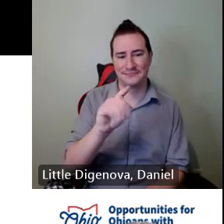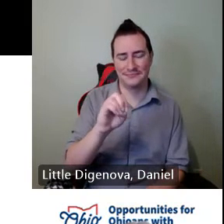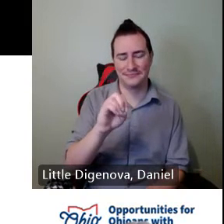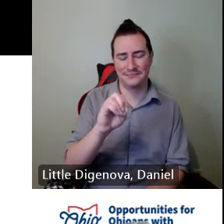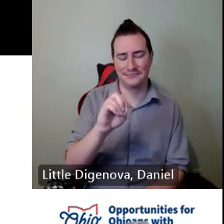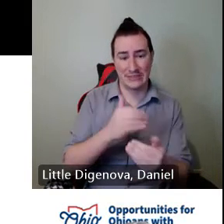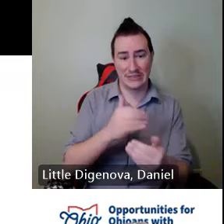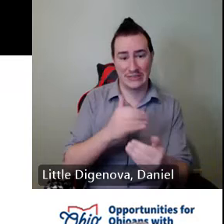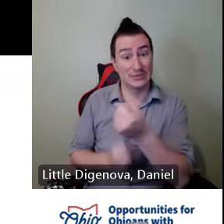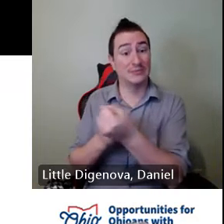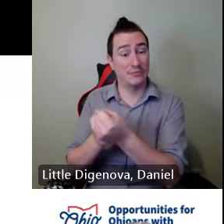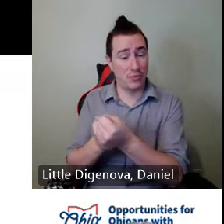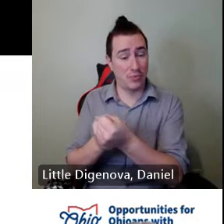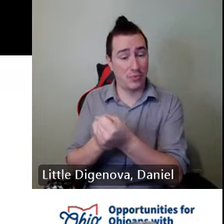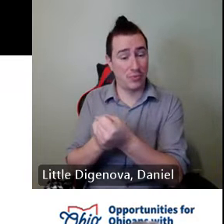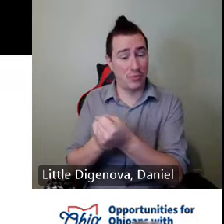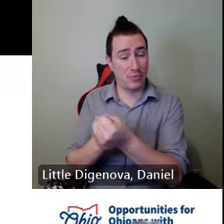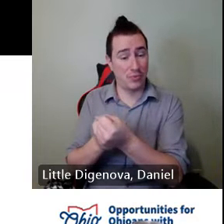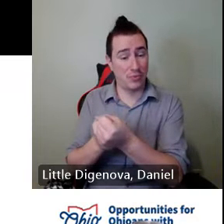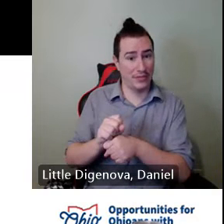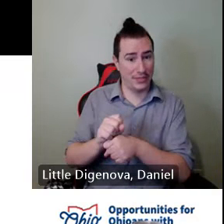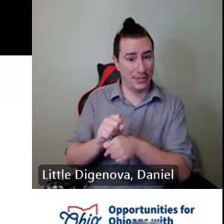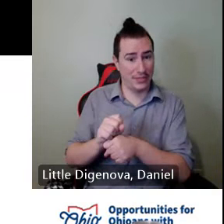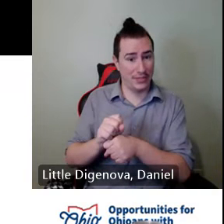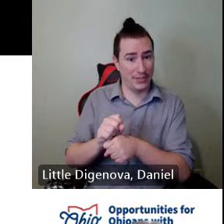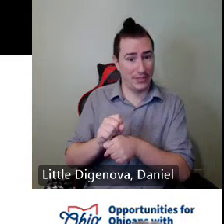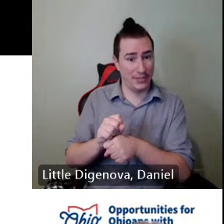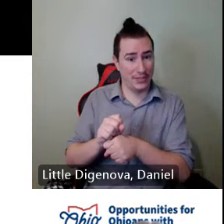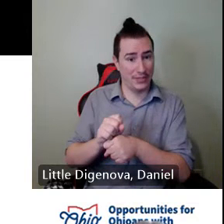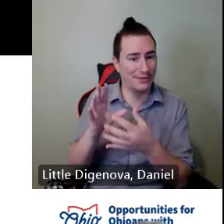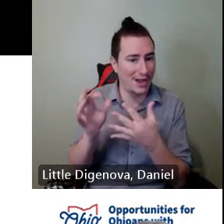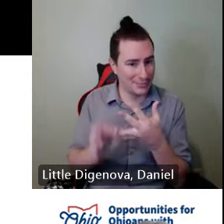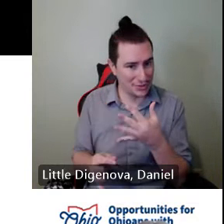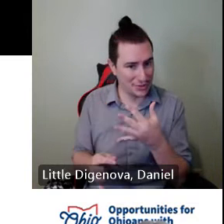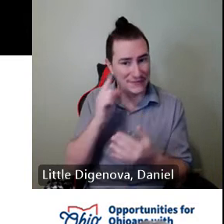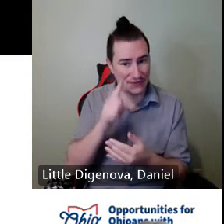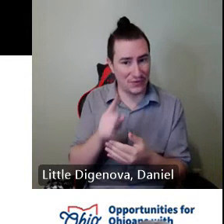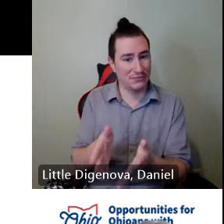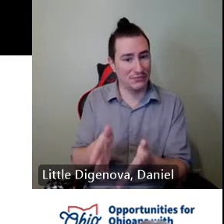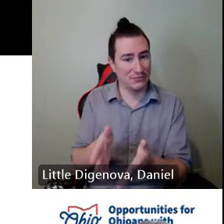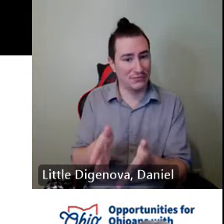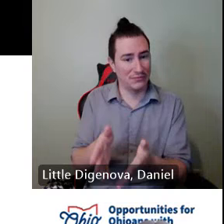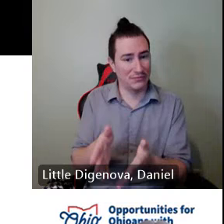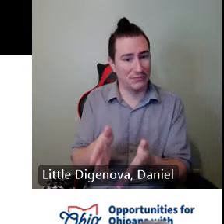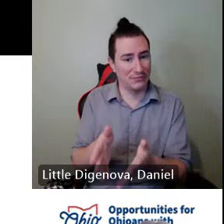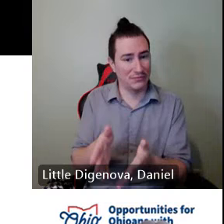if they want to make a request for an accommodation. So, I would really rely on your objective information, have your